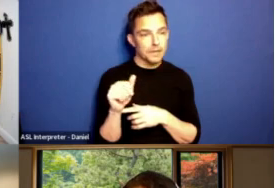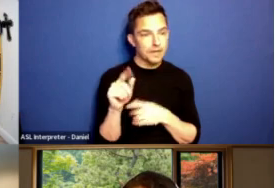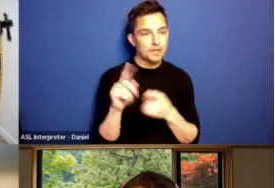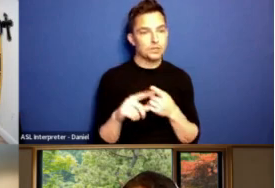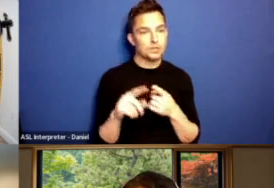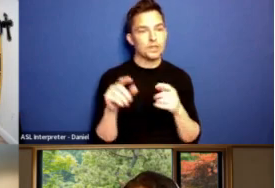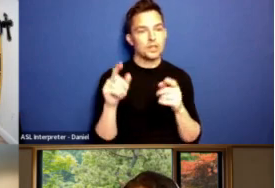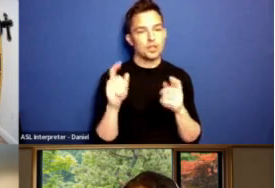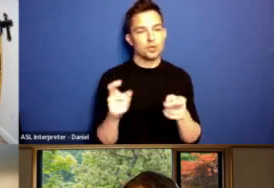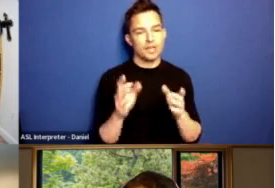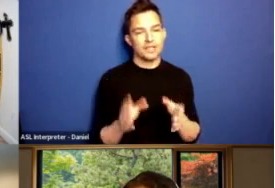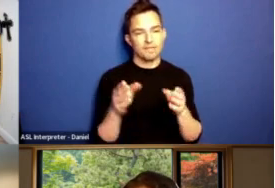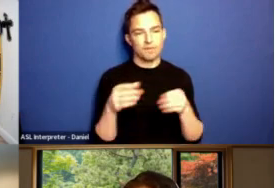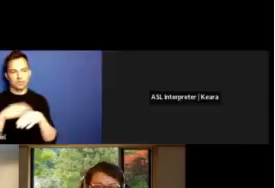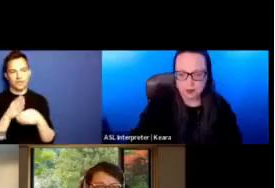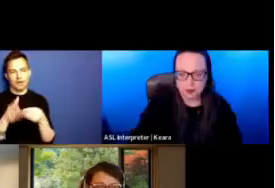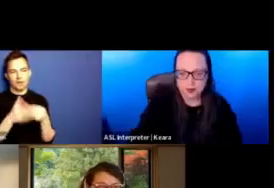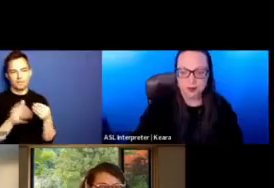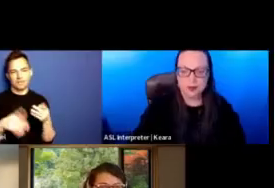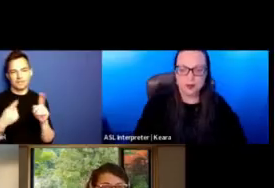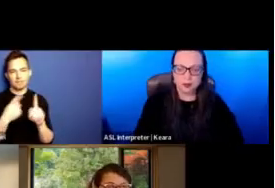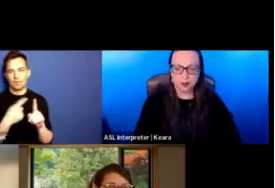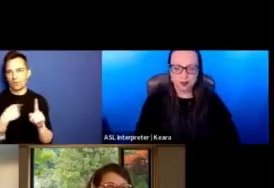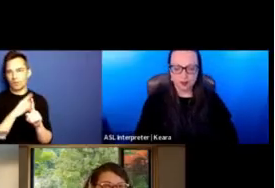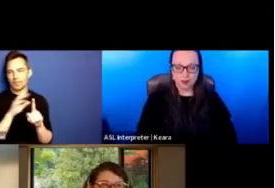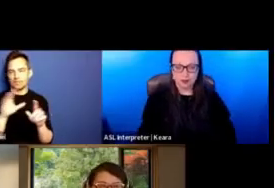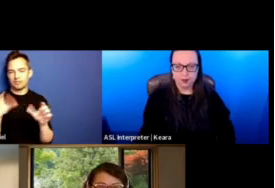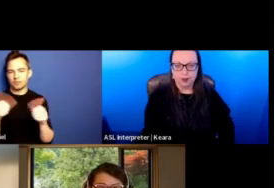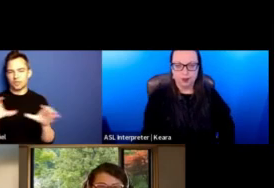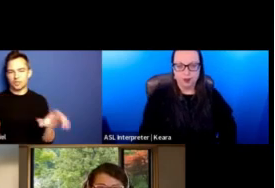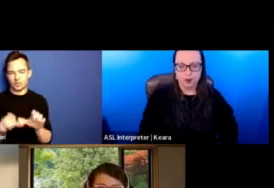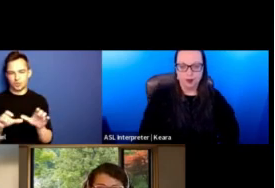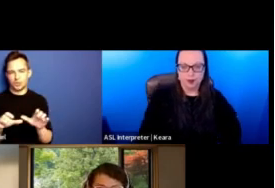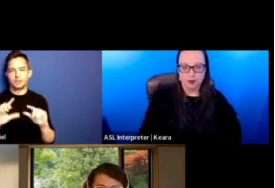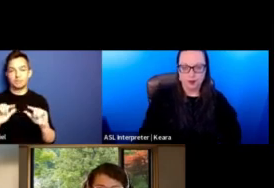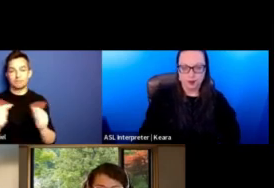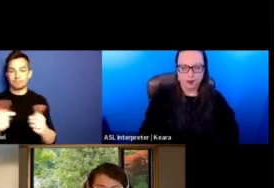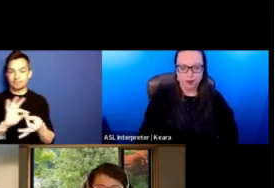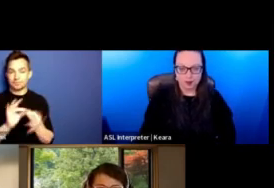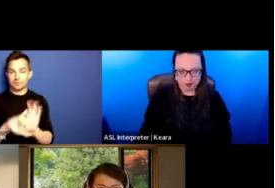enhance grantee partnerships. So whether that's maybe looking at exploring a new partnership,